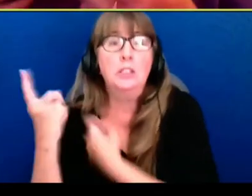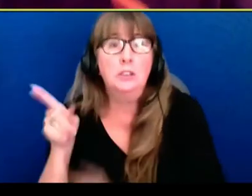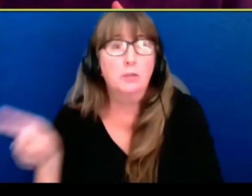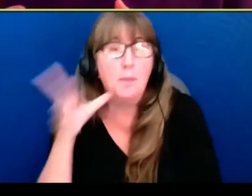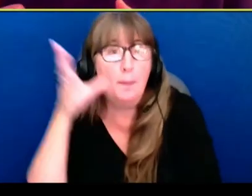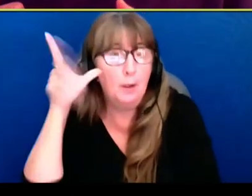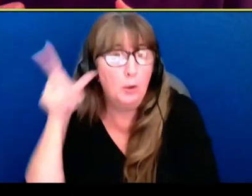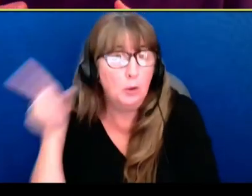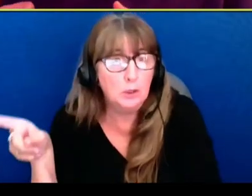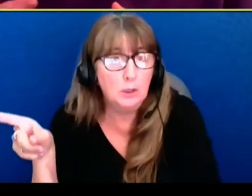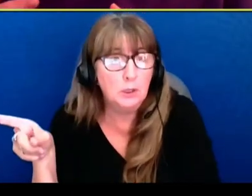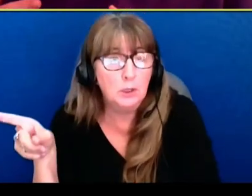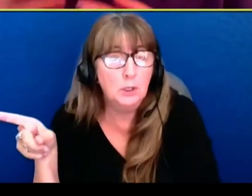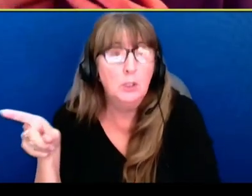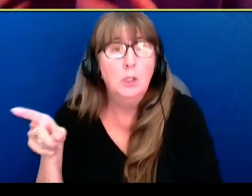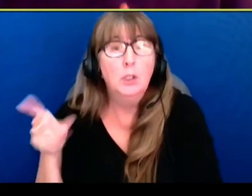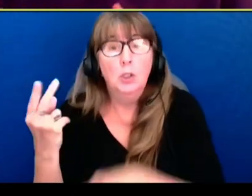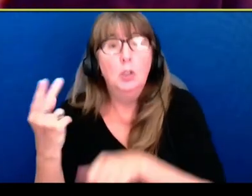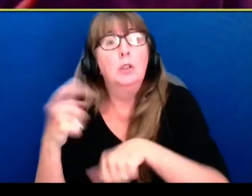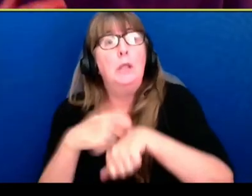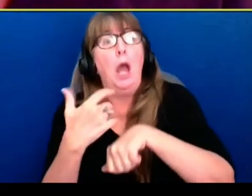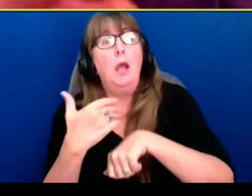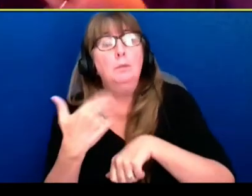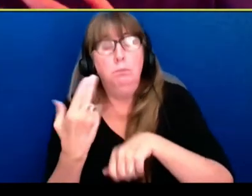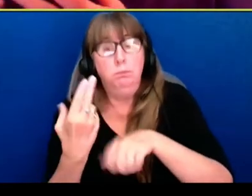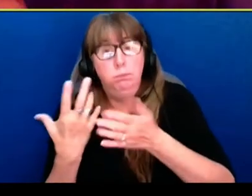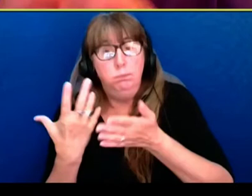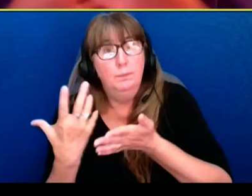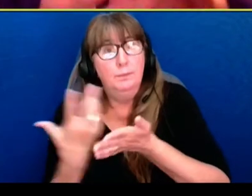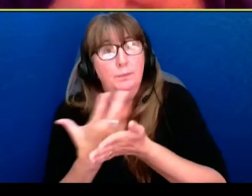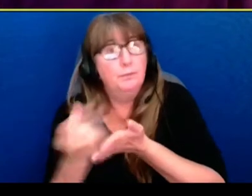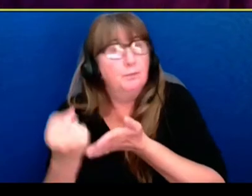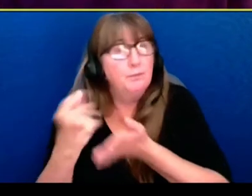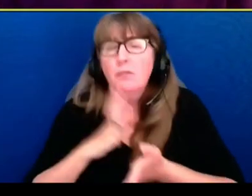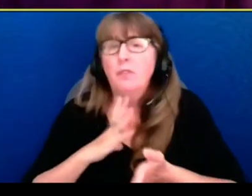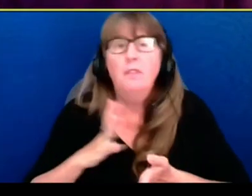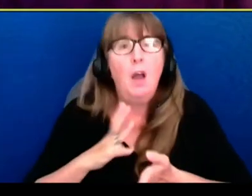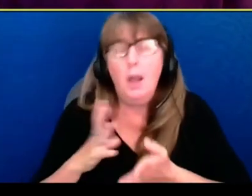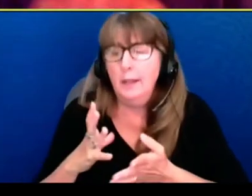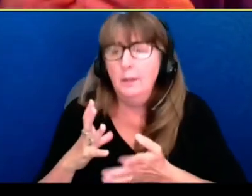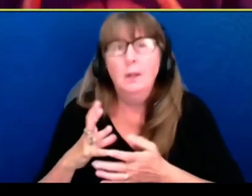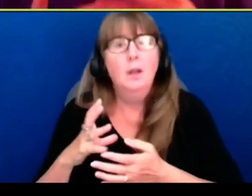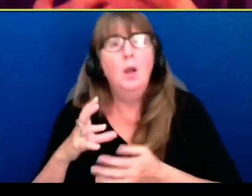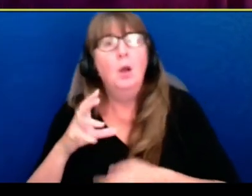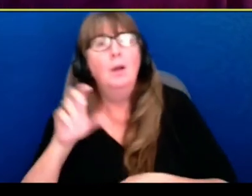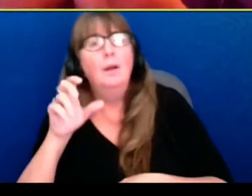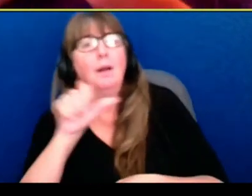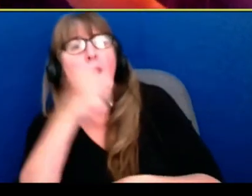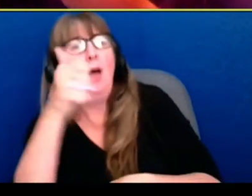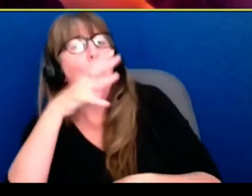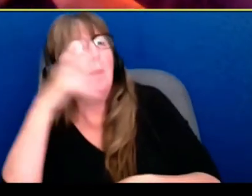Take up time, then not show up, then be the one who doesn't say anything and doesn't show up to the meeting. Because when that's happening.